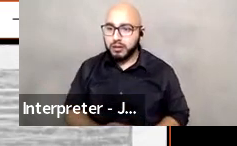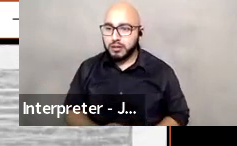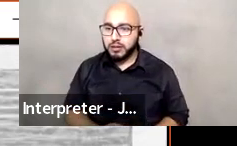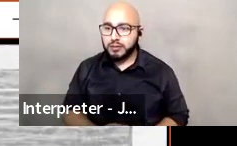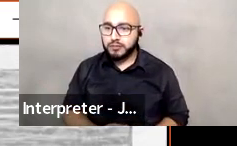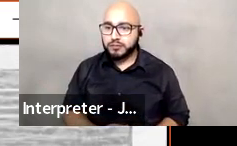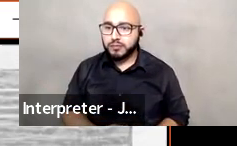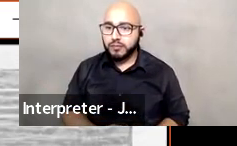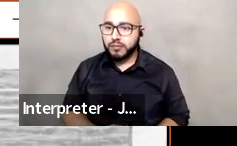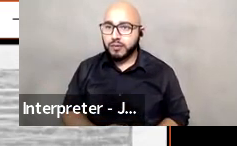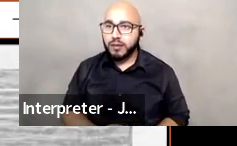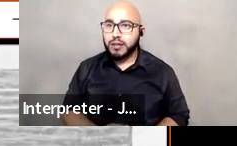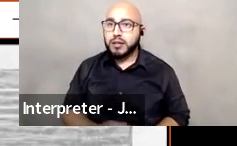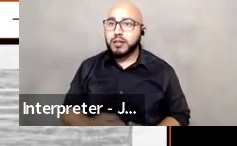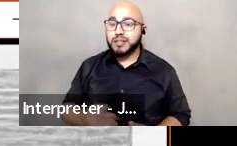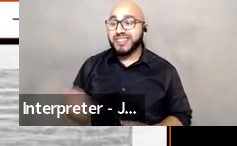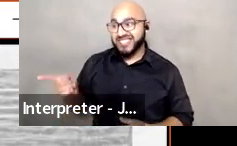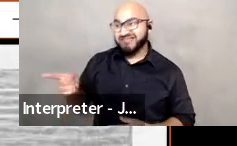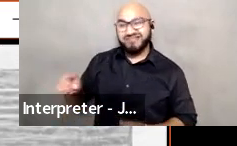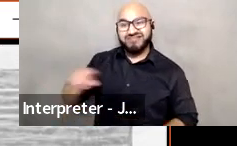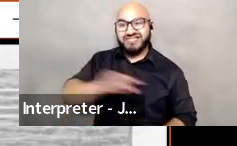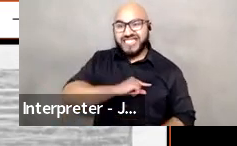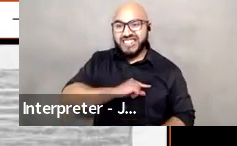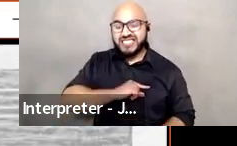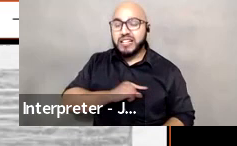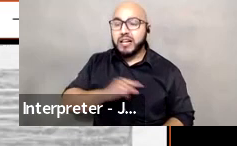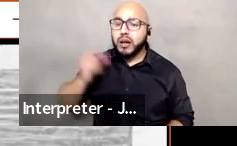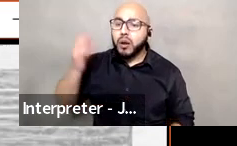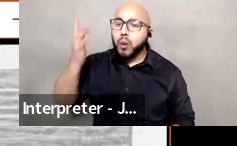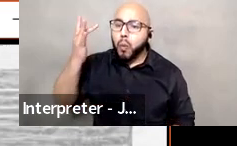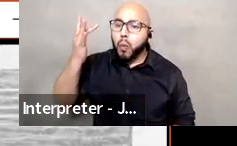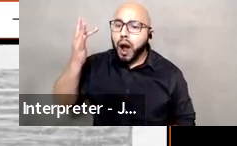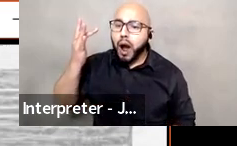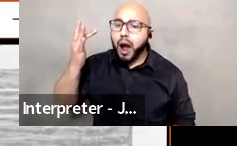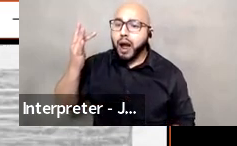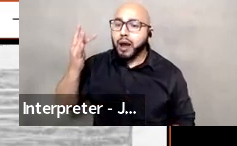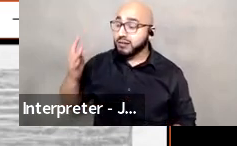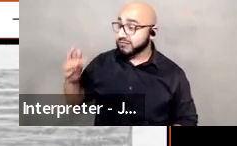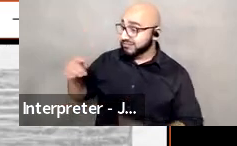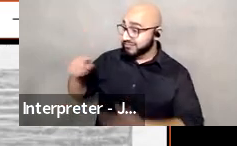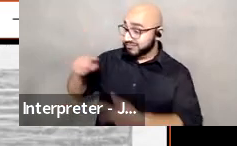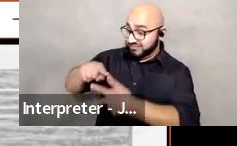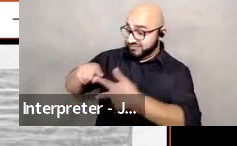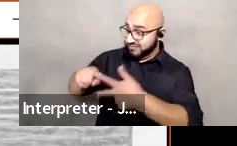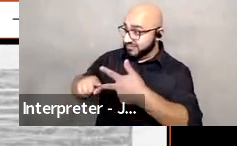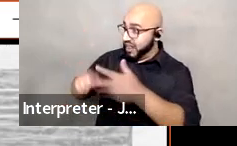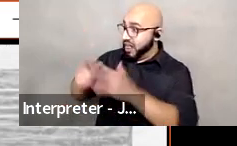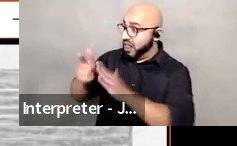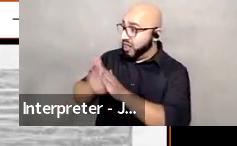Basically, the idea was what will bring. Charges against. You under the. 14th Amendment. And the 15th Amendment, you've.